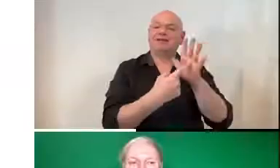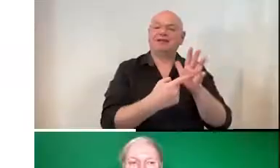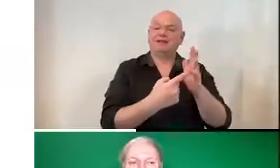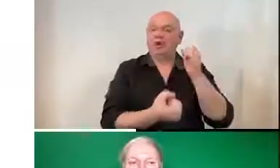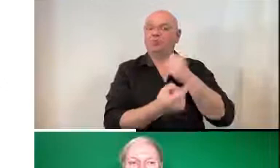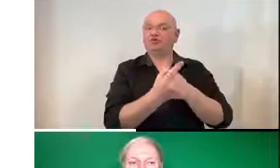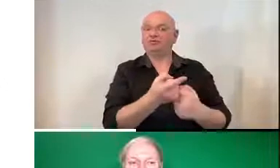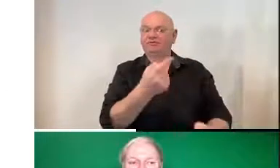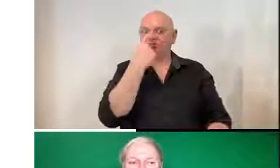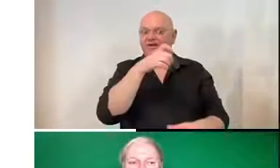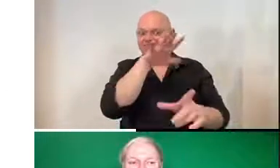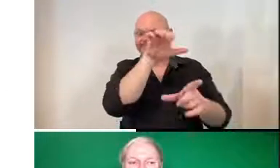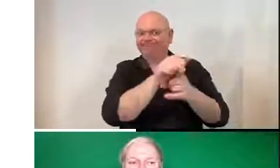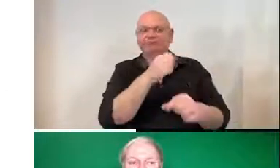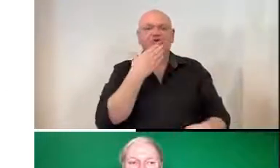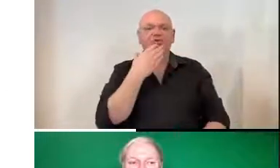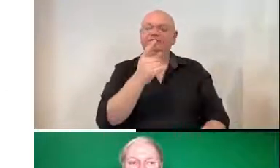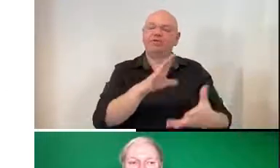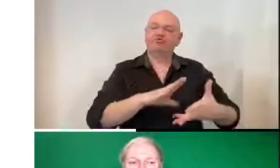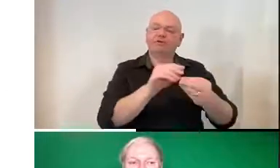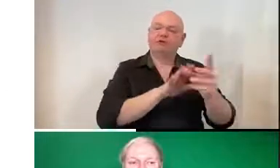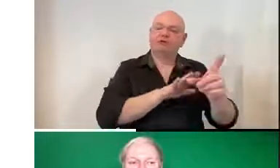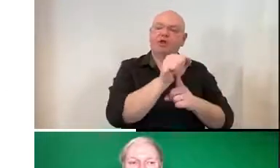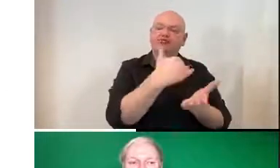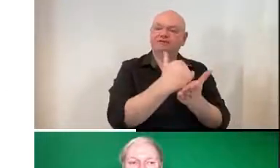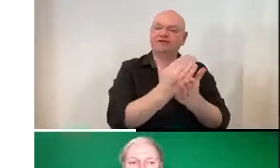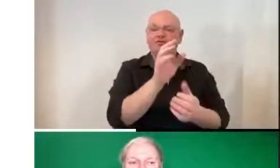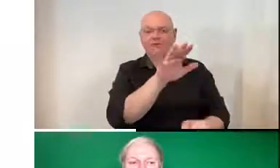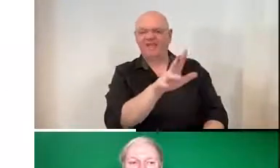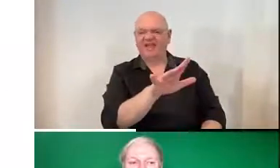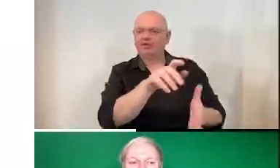that 4,600 businesses within 200 metres of a high